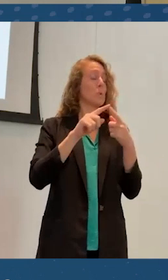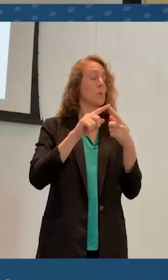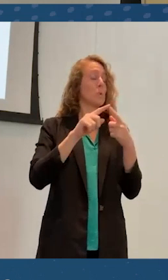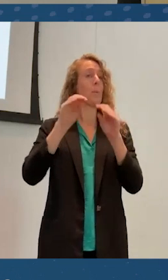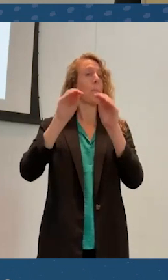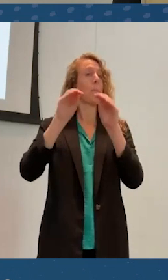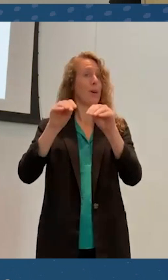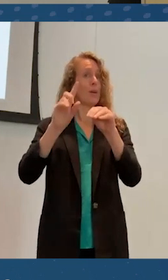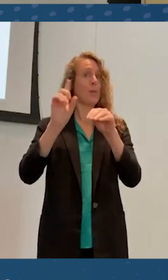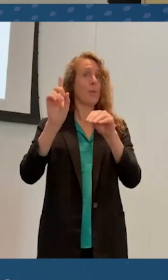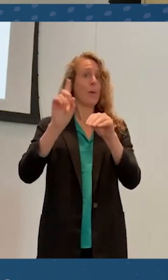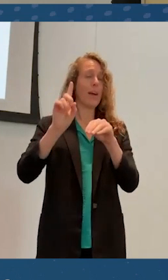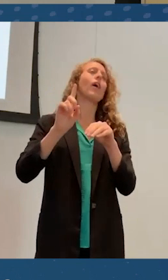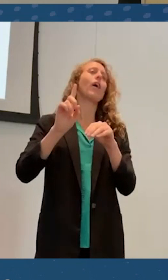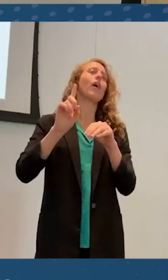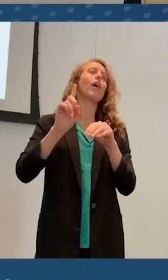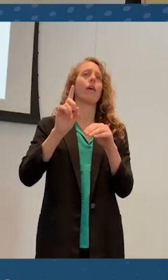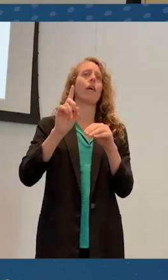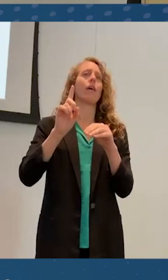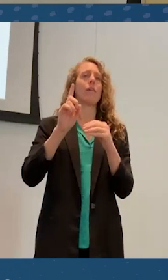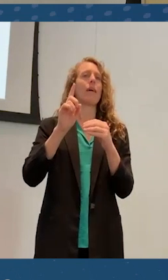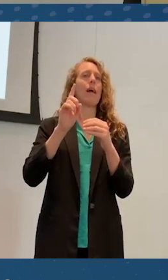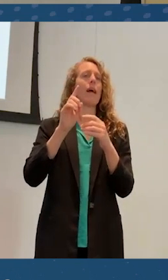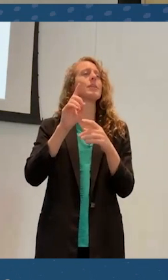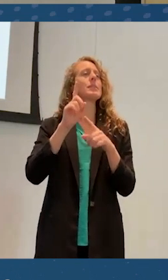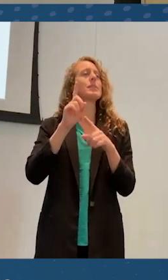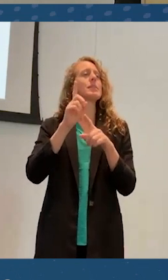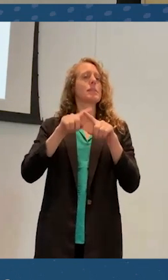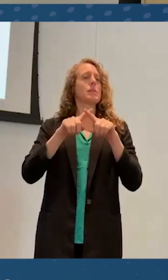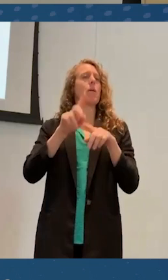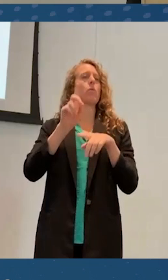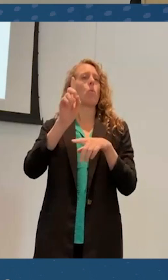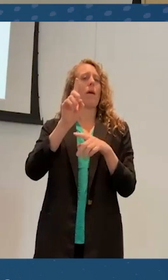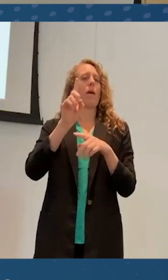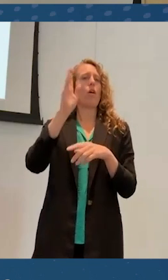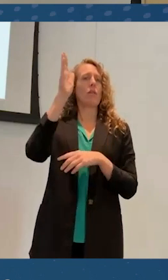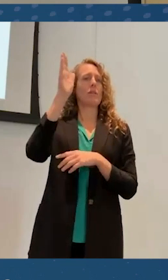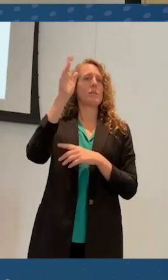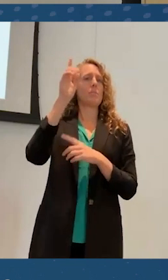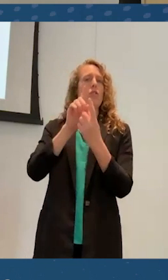was at the depth of the speaker. Your eyes are muscles.